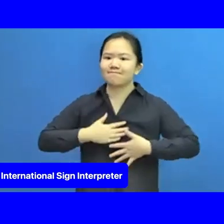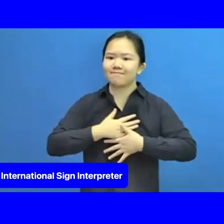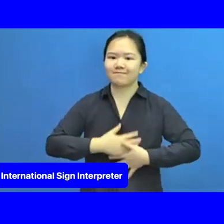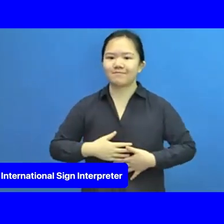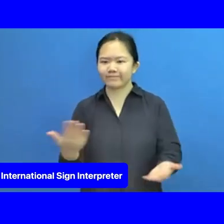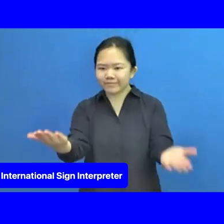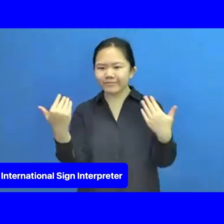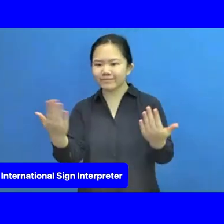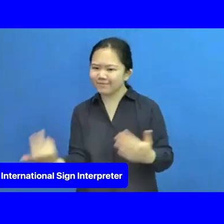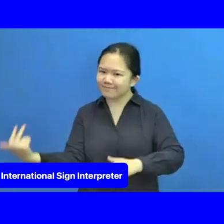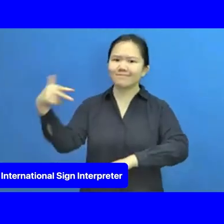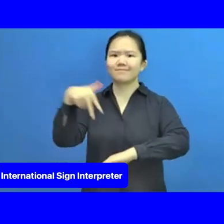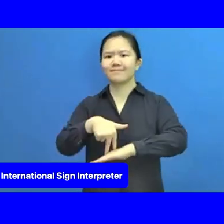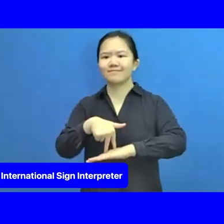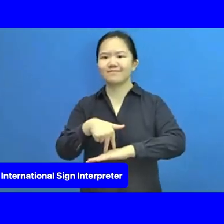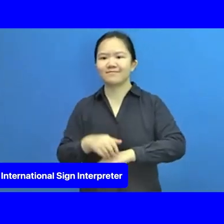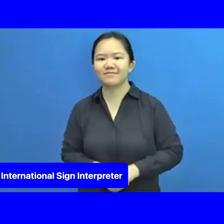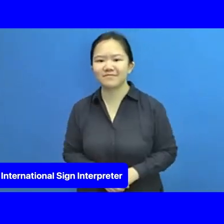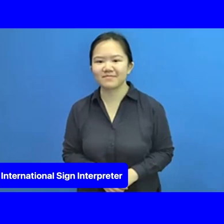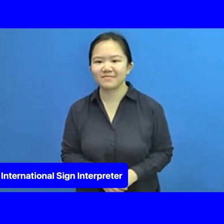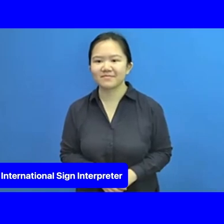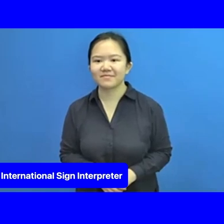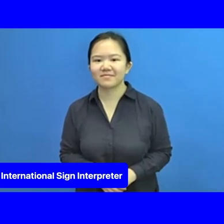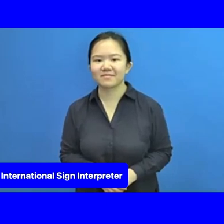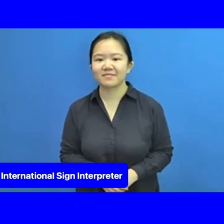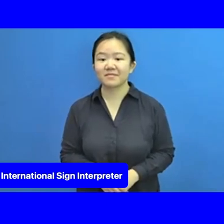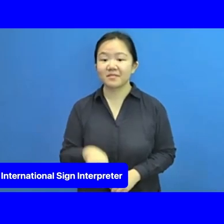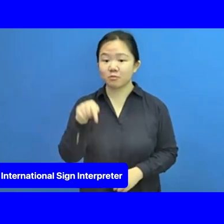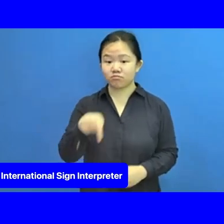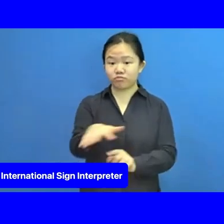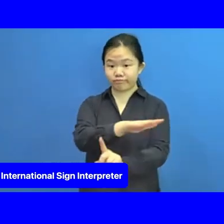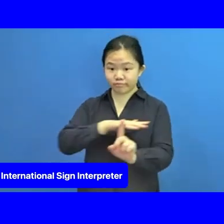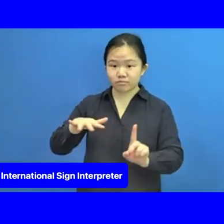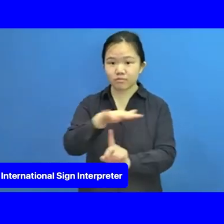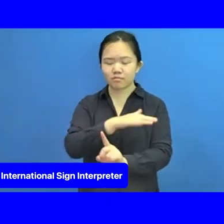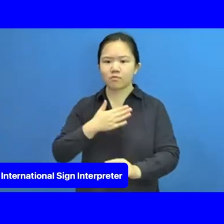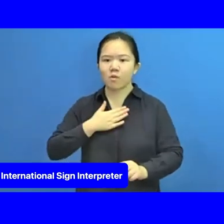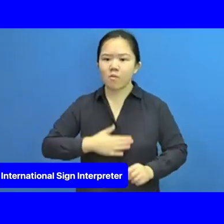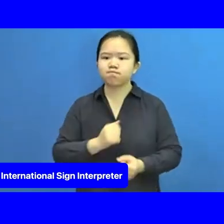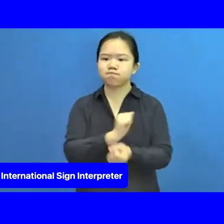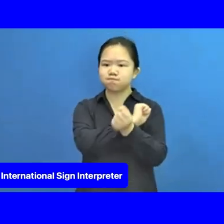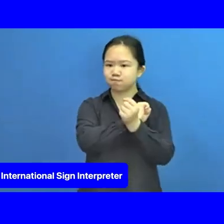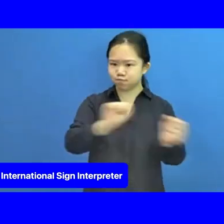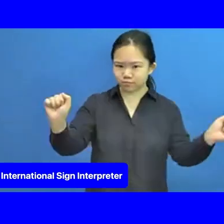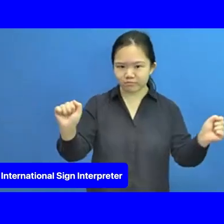where social exclusion and discrimination are reversed and where we promote social justice